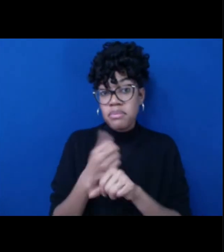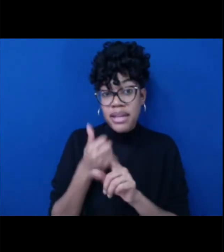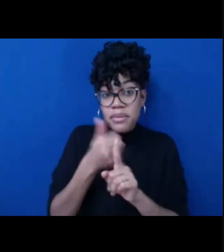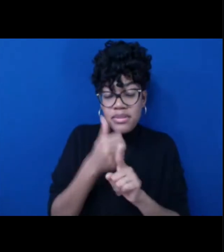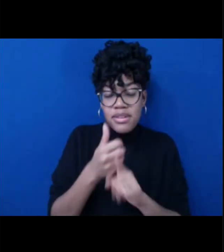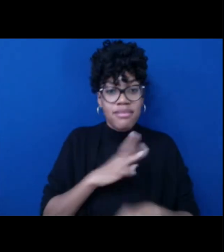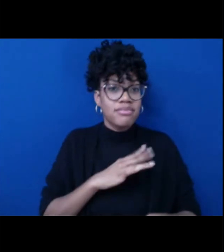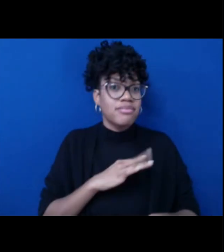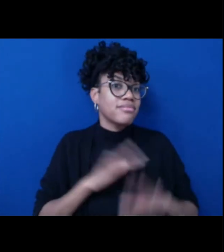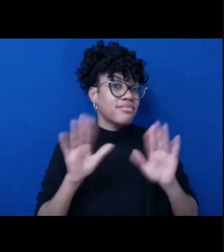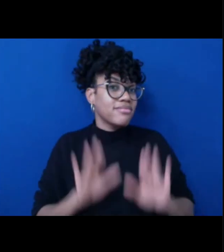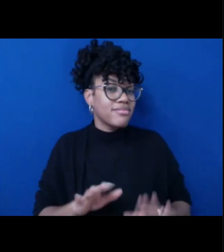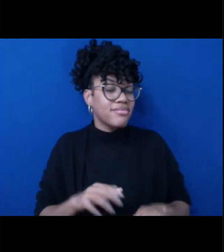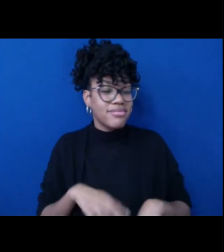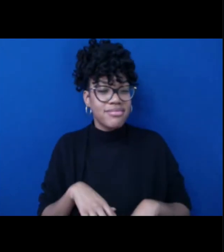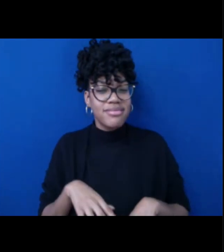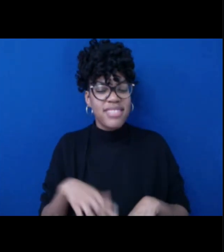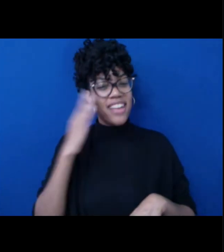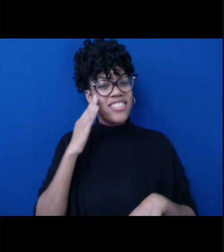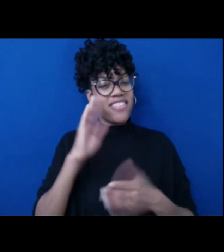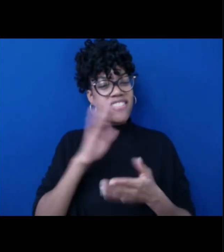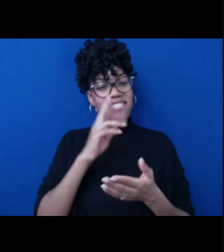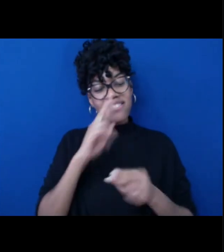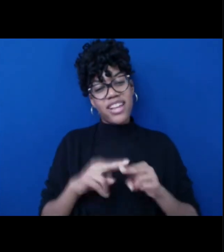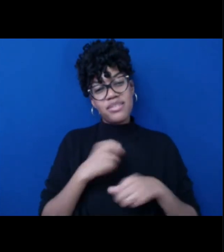I know it's fun to make Play-Doh.